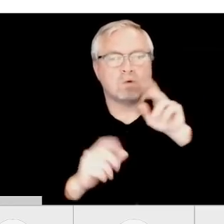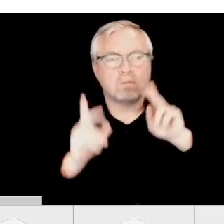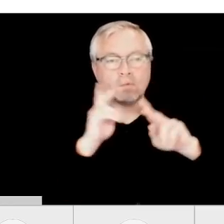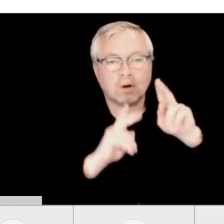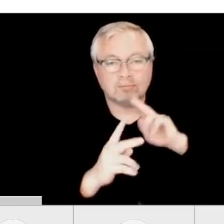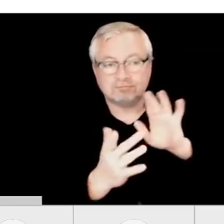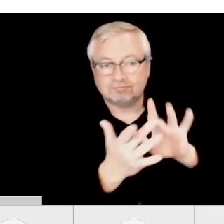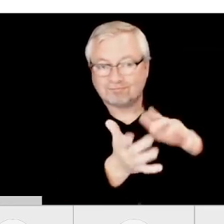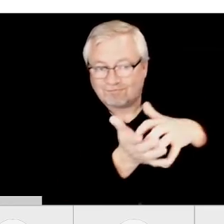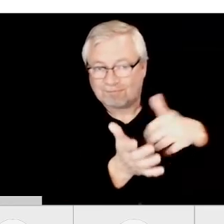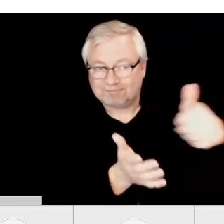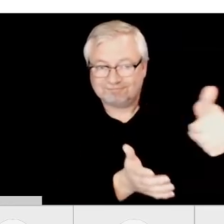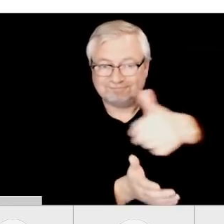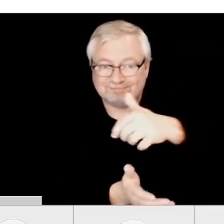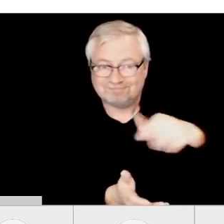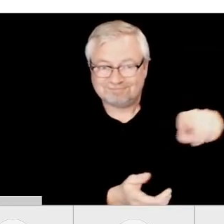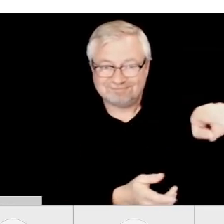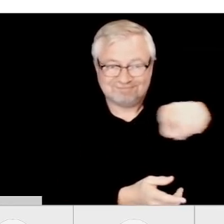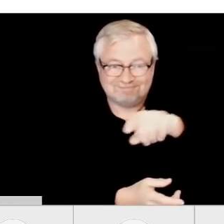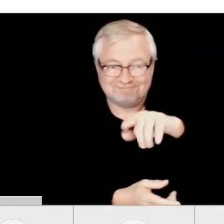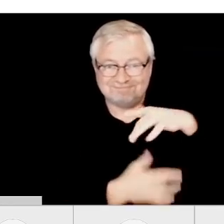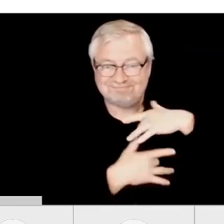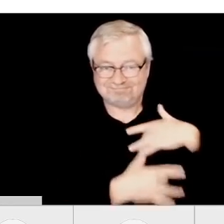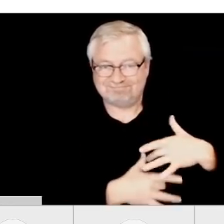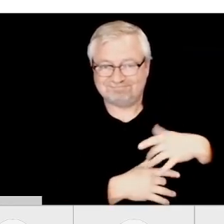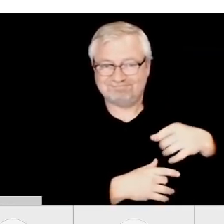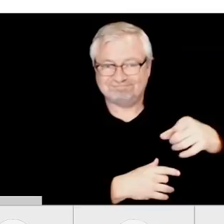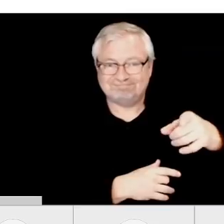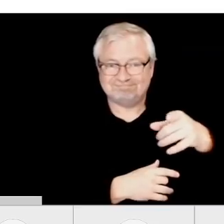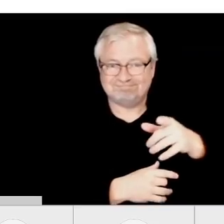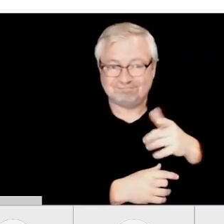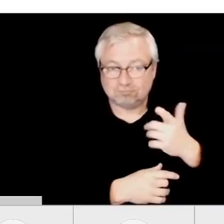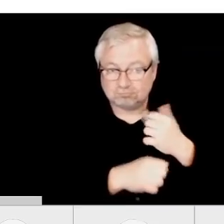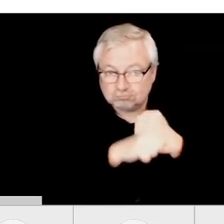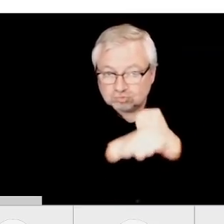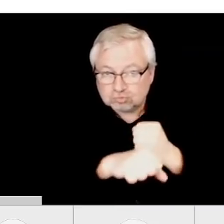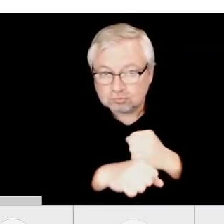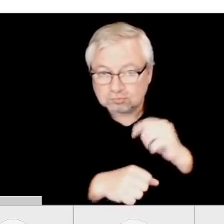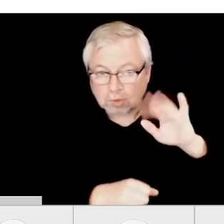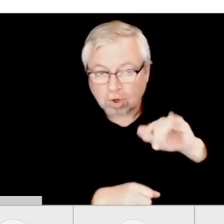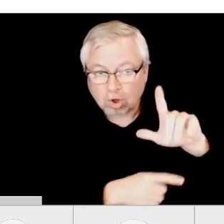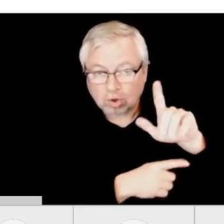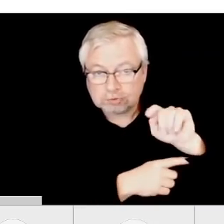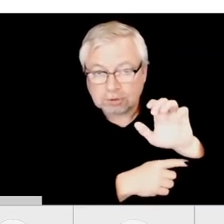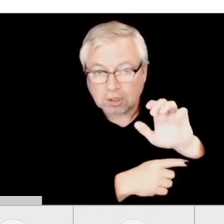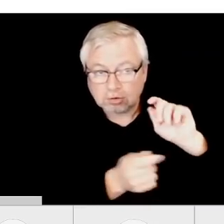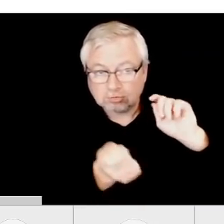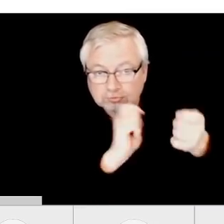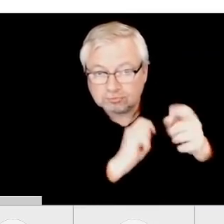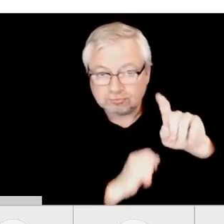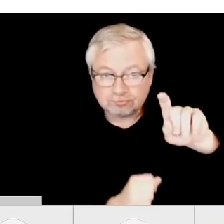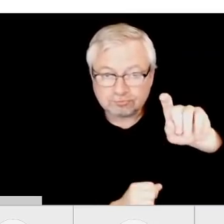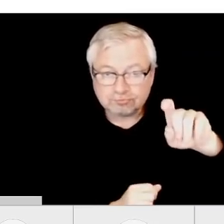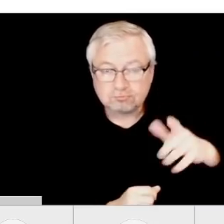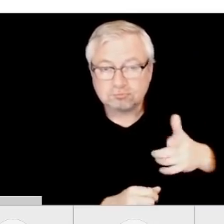those people who would be protected by long-term care changes. But it's not something that we've put in the model.